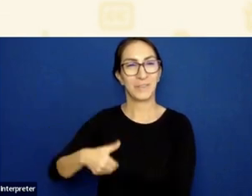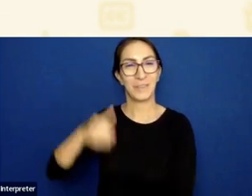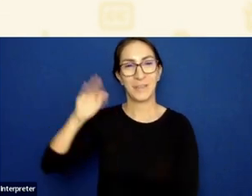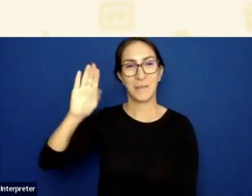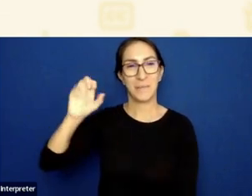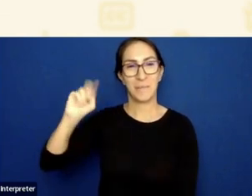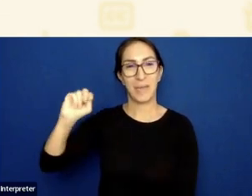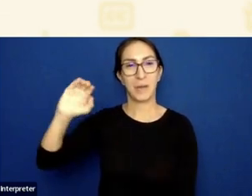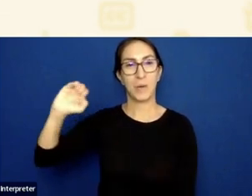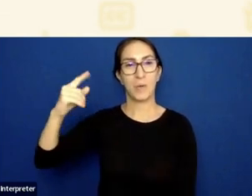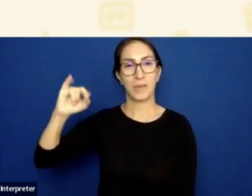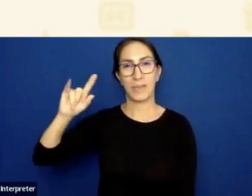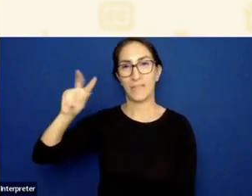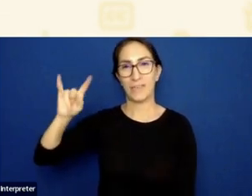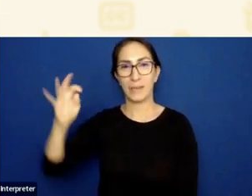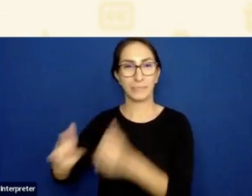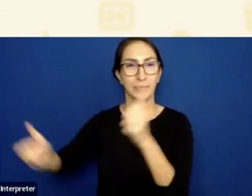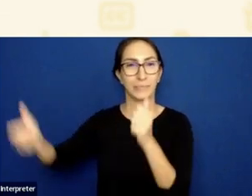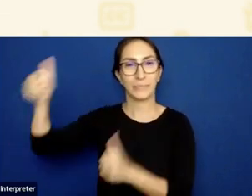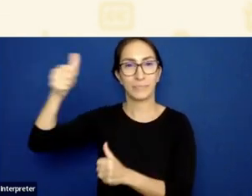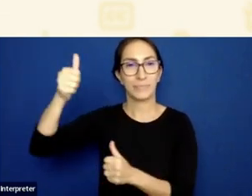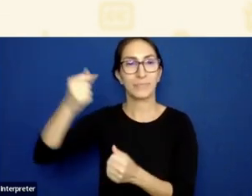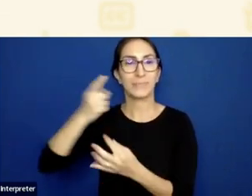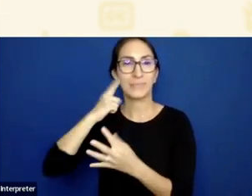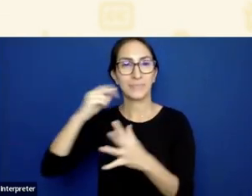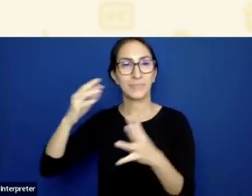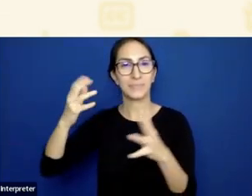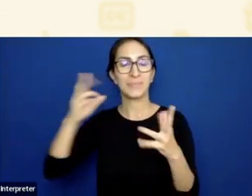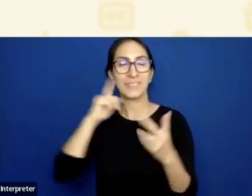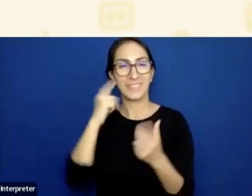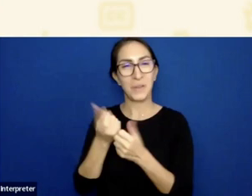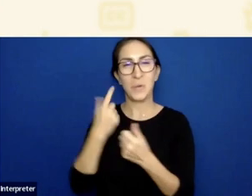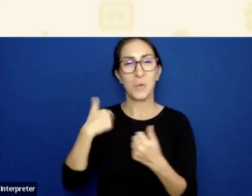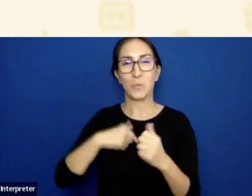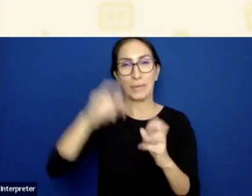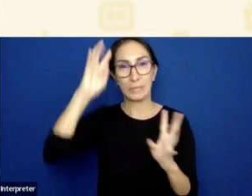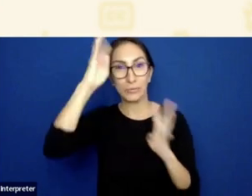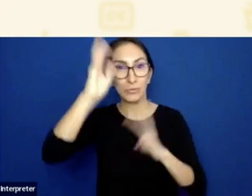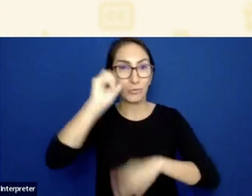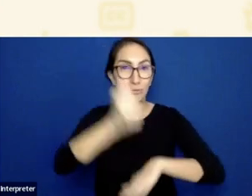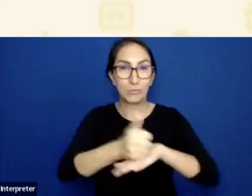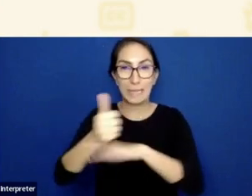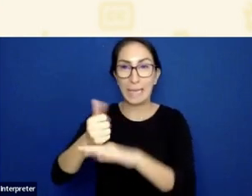We help companies of all sizes create lovable custom apps, websites, and connected experiences used by hundreds of millions